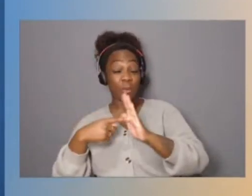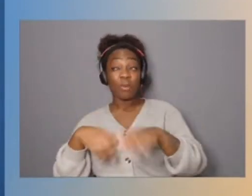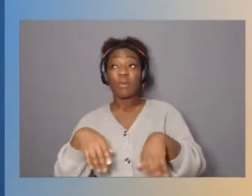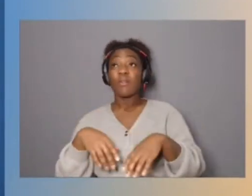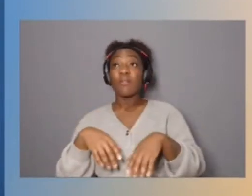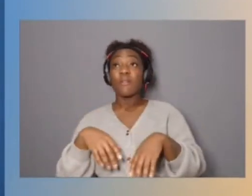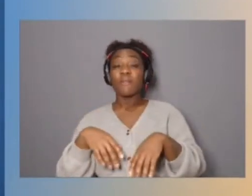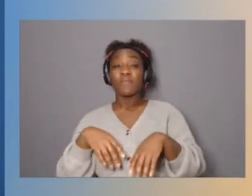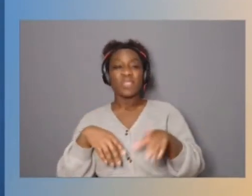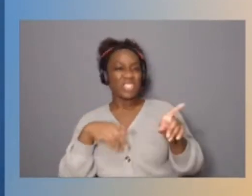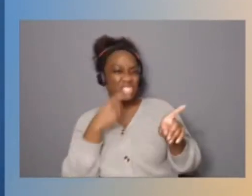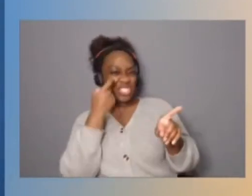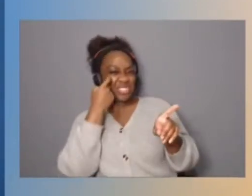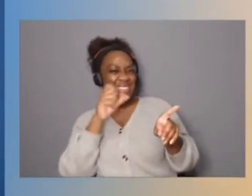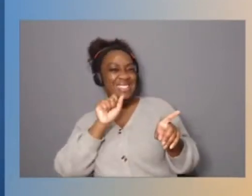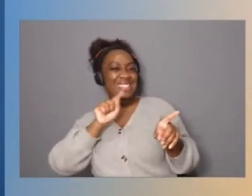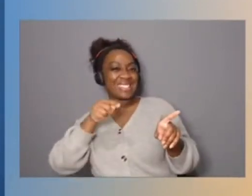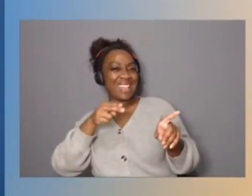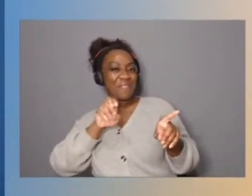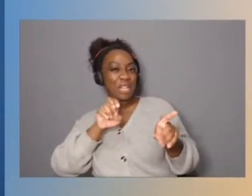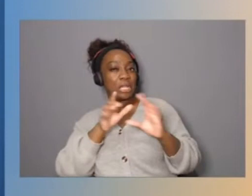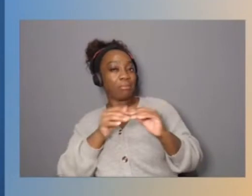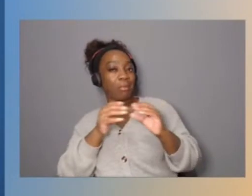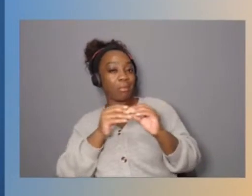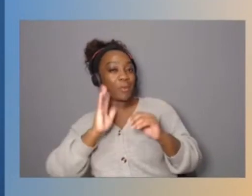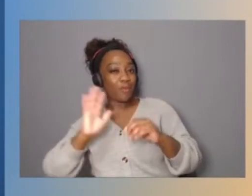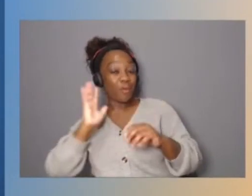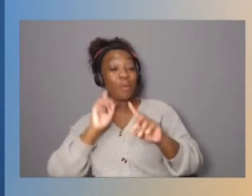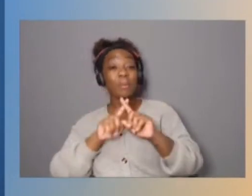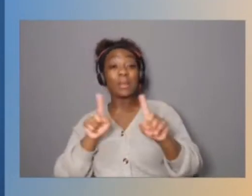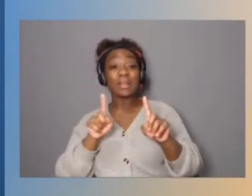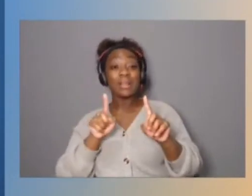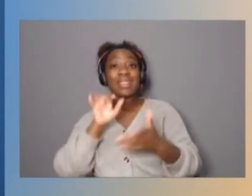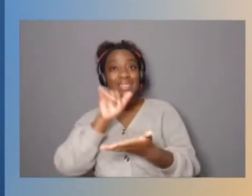that she shared. So it's one of the customers my team works with